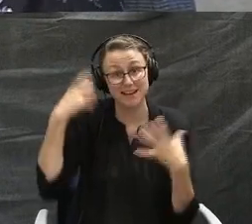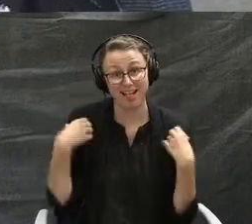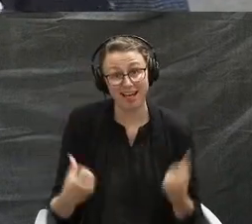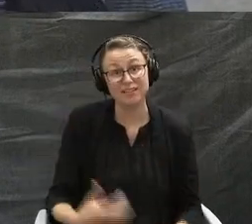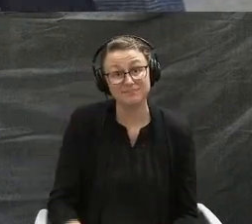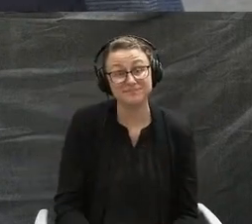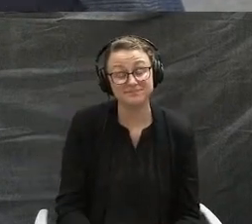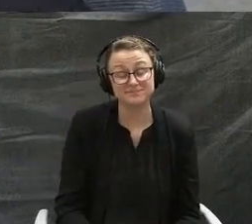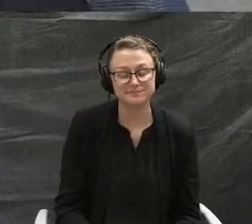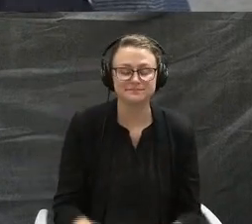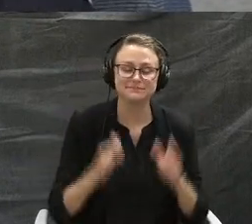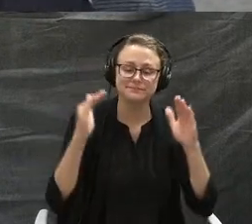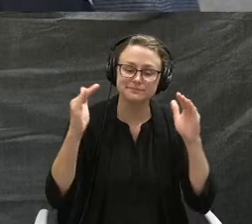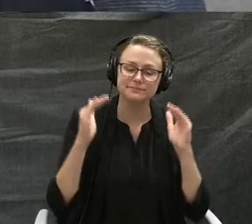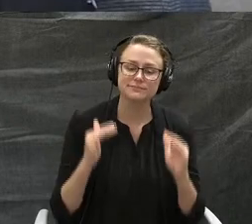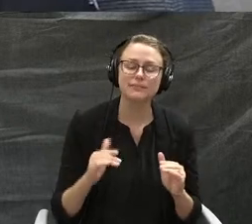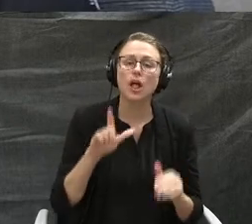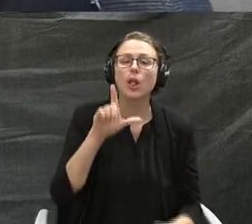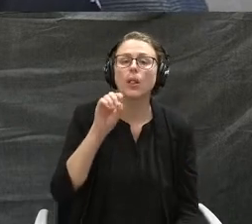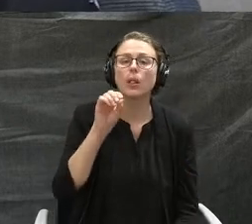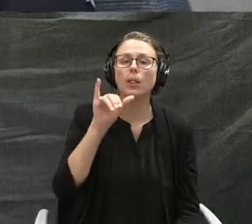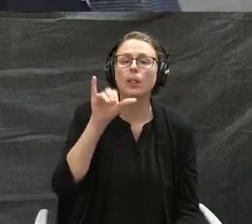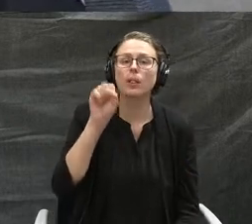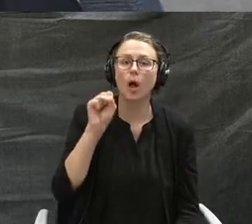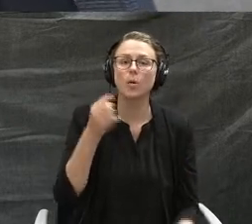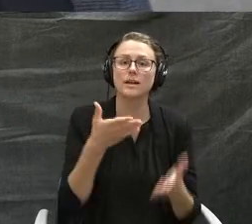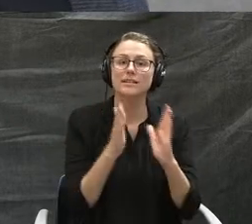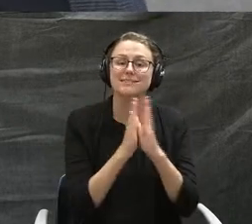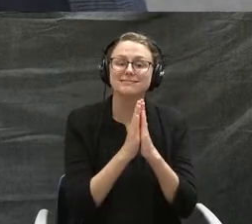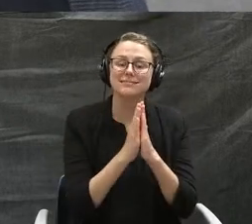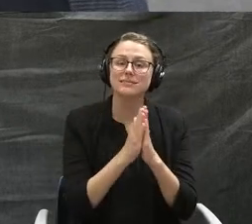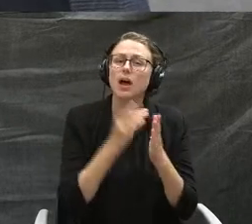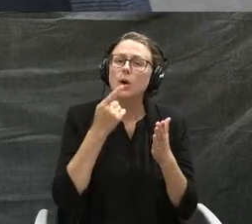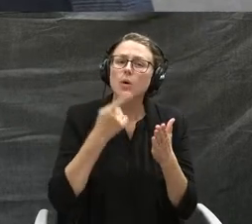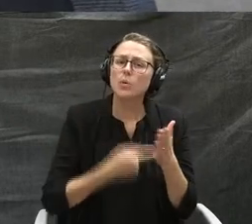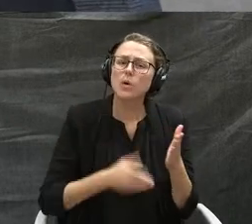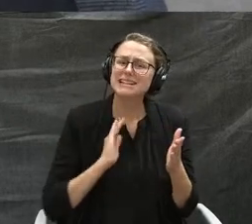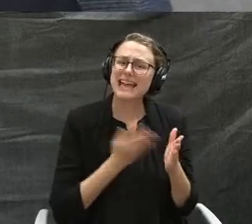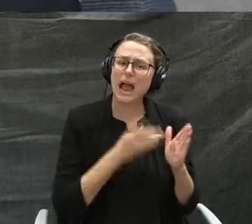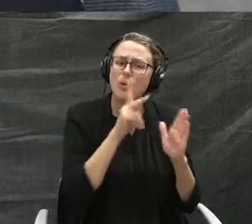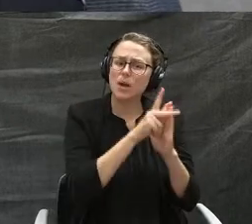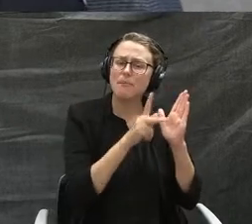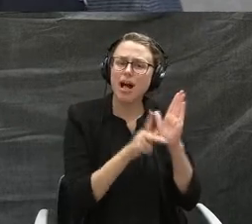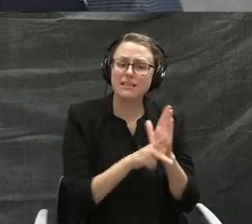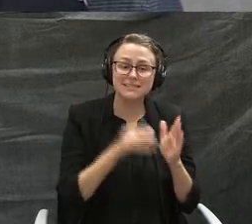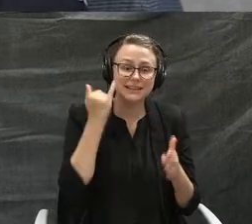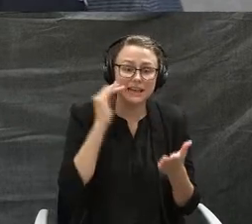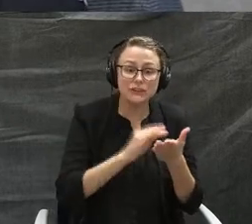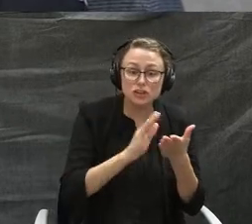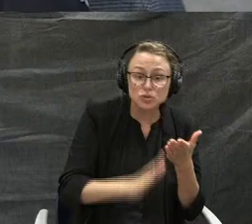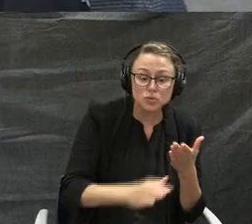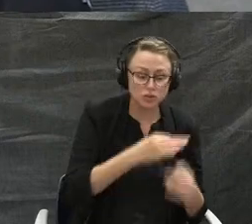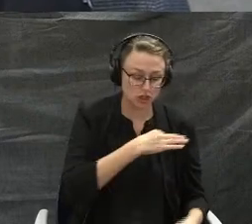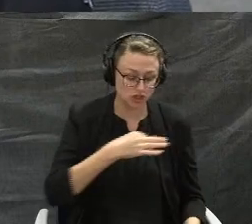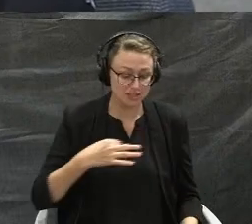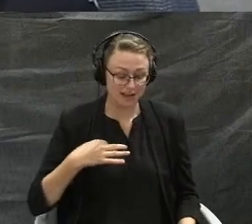Lowest coil of Eden Prairie asks what is protocol? If a student or staff member is identified with covid in a school who gets